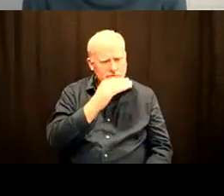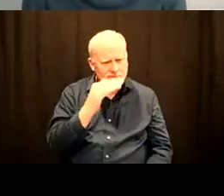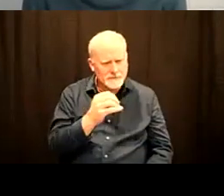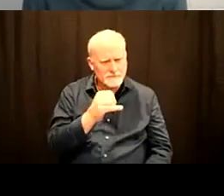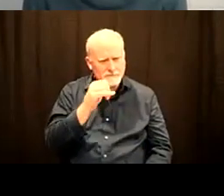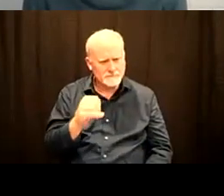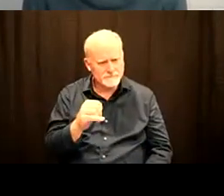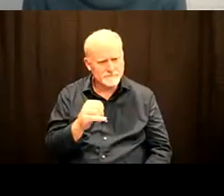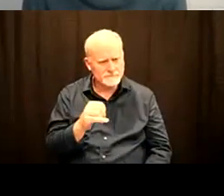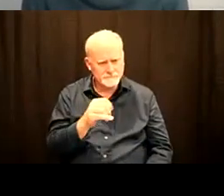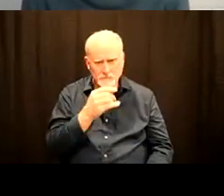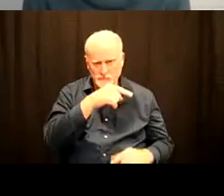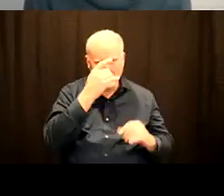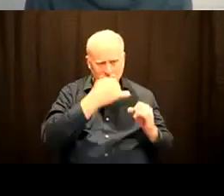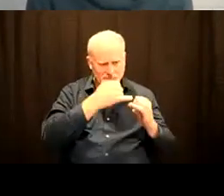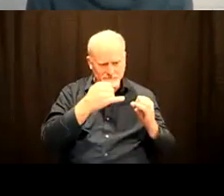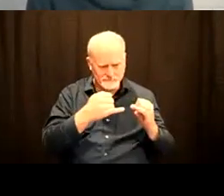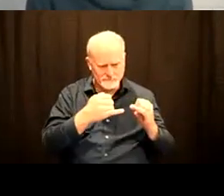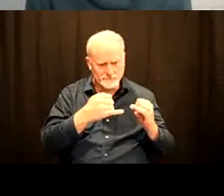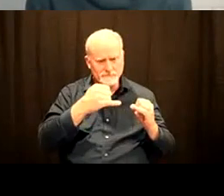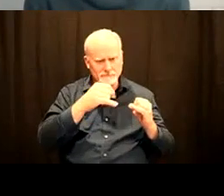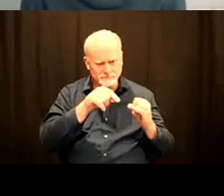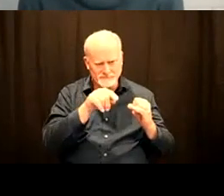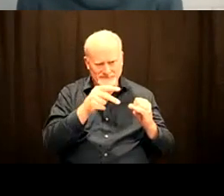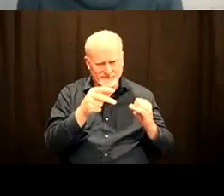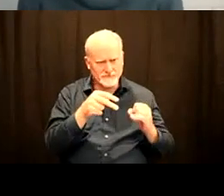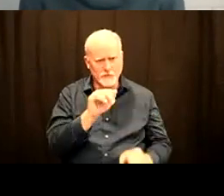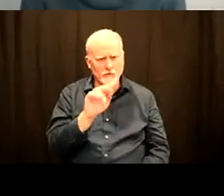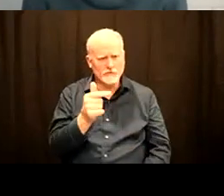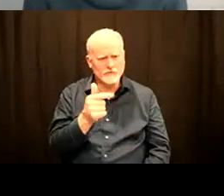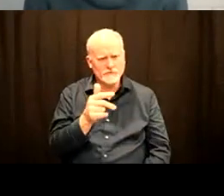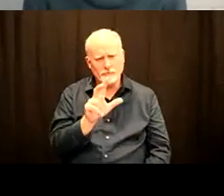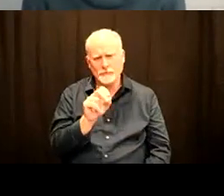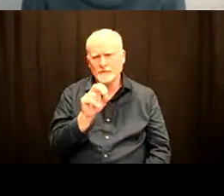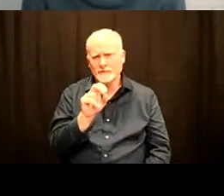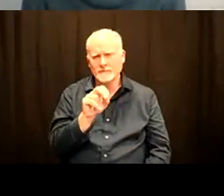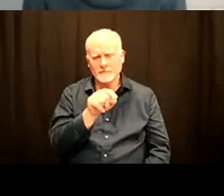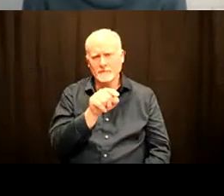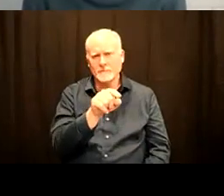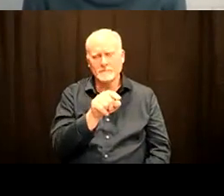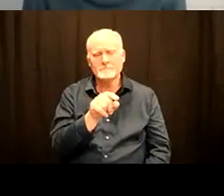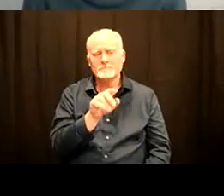on the black line occurs right around august the 30th this is corresponds with the universities